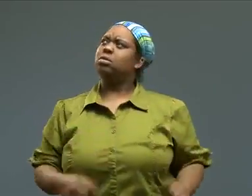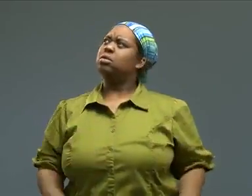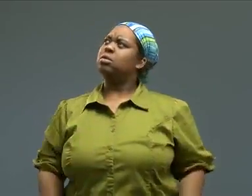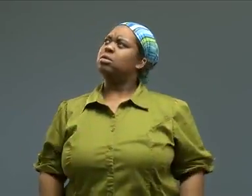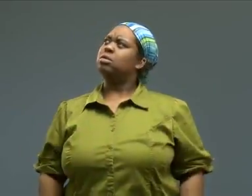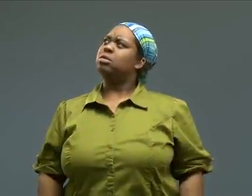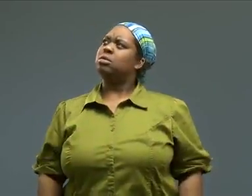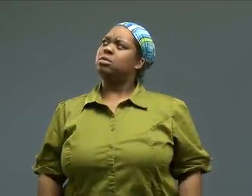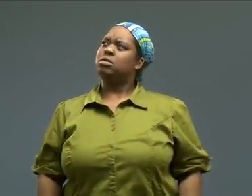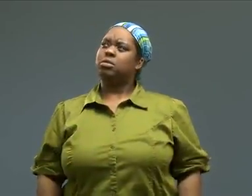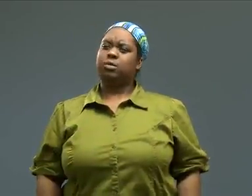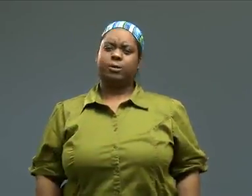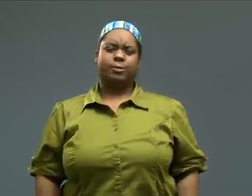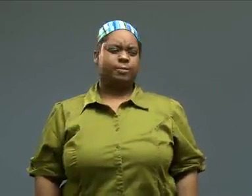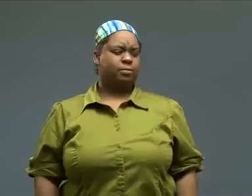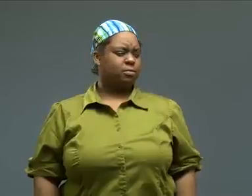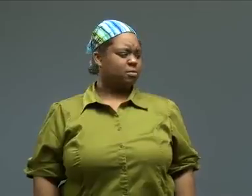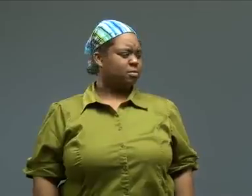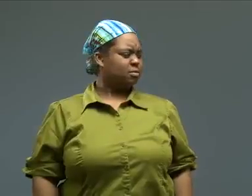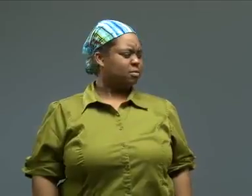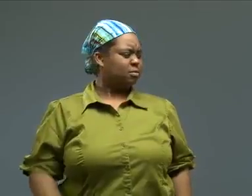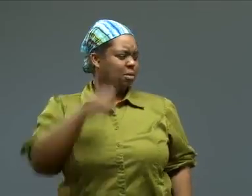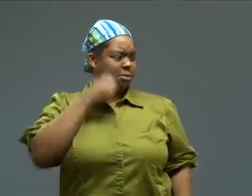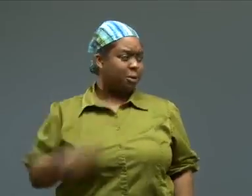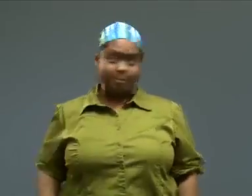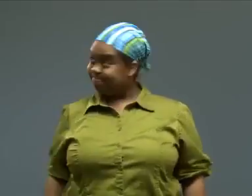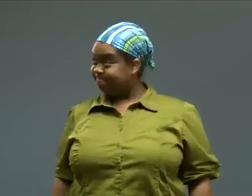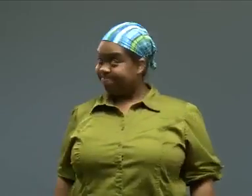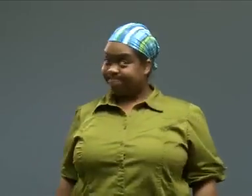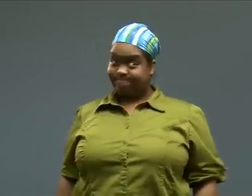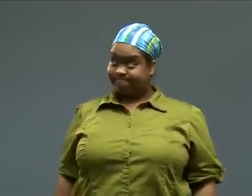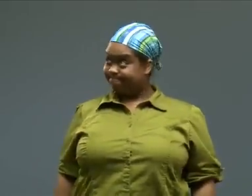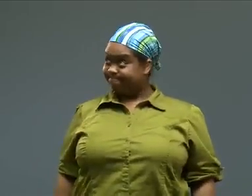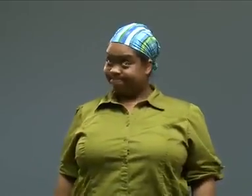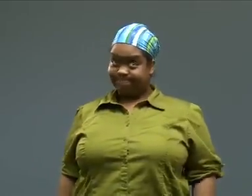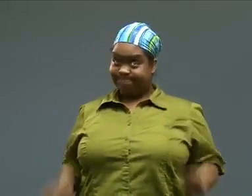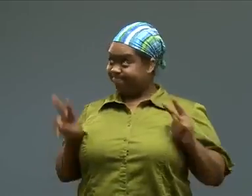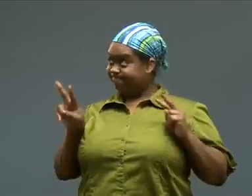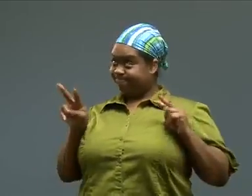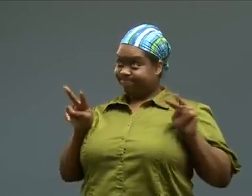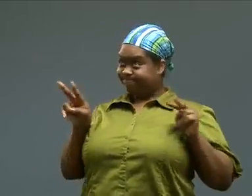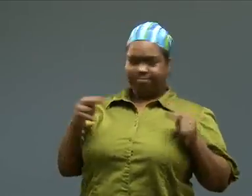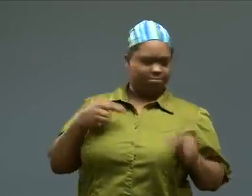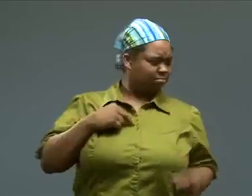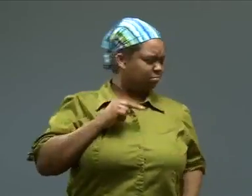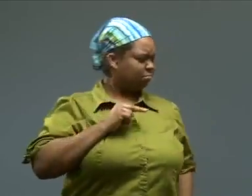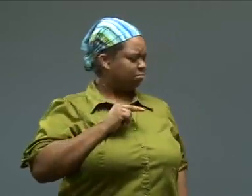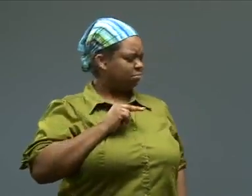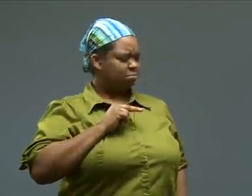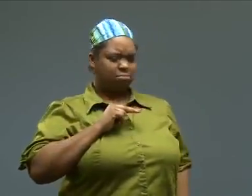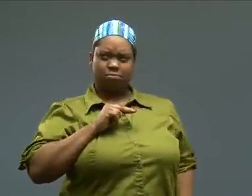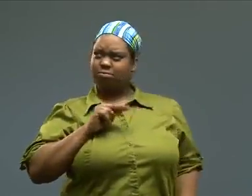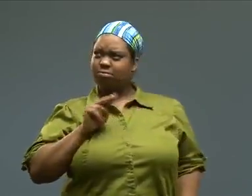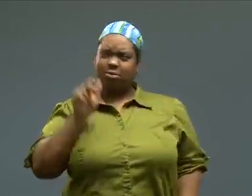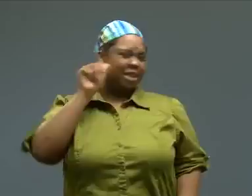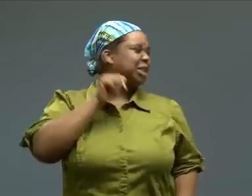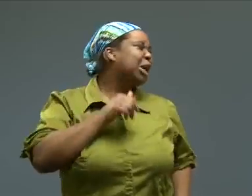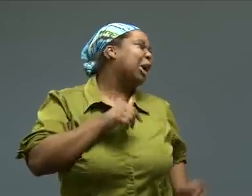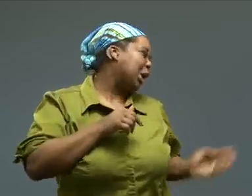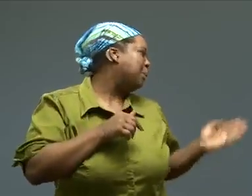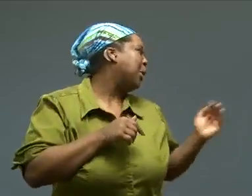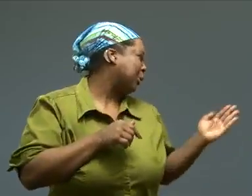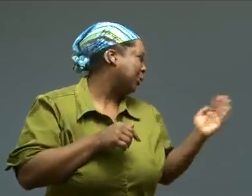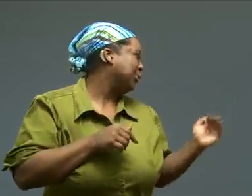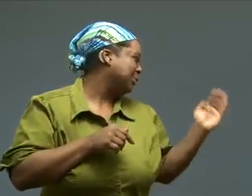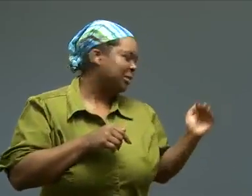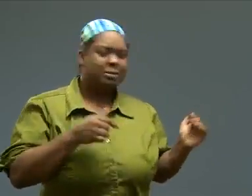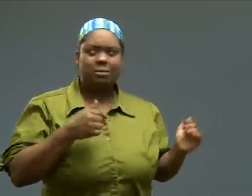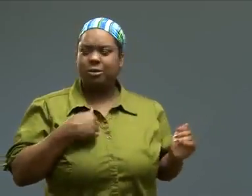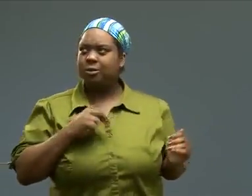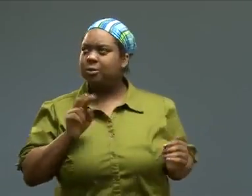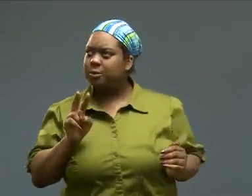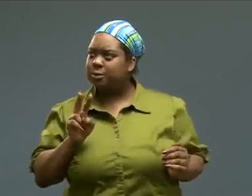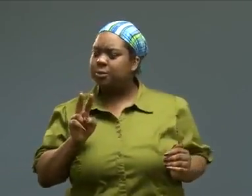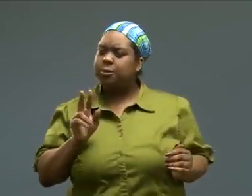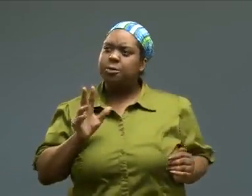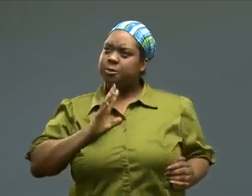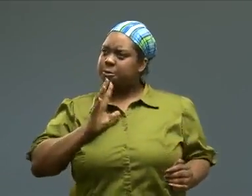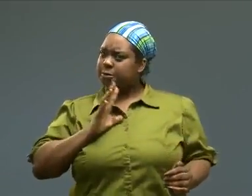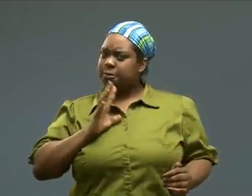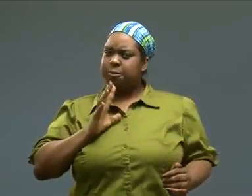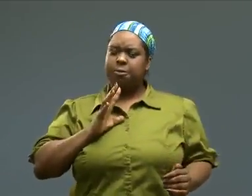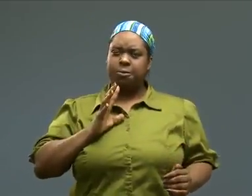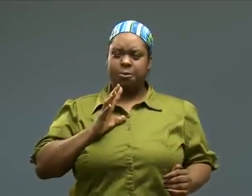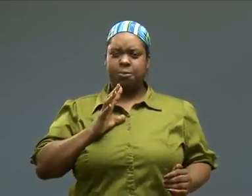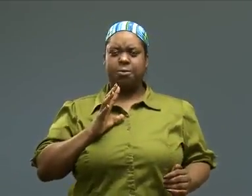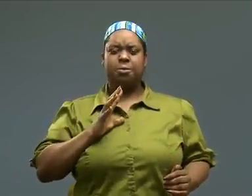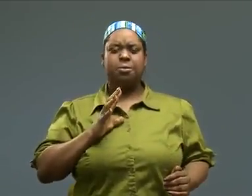My sisters just looked at me. My aunt said, "Come on."